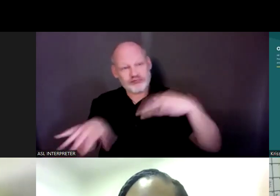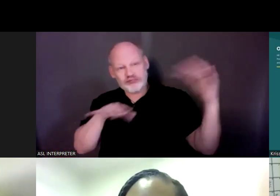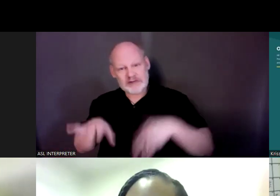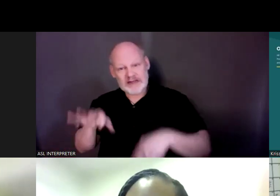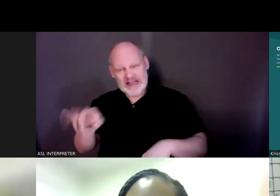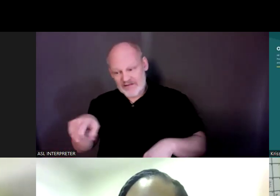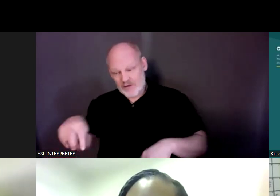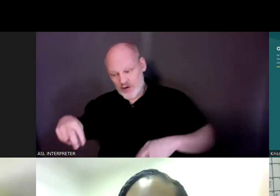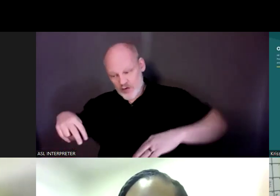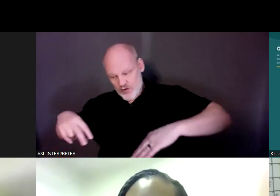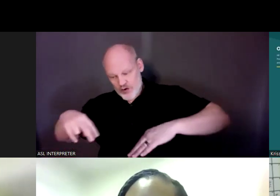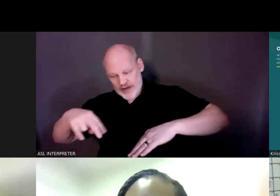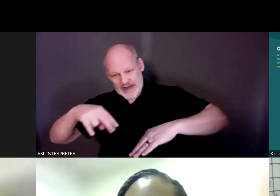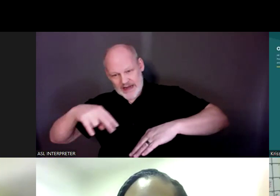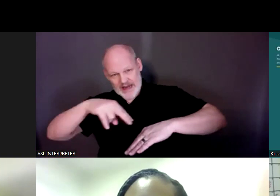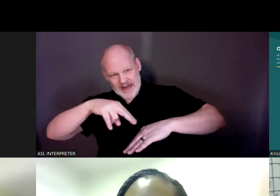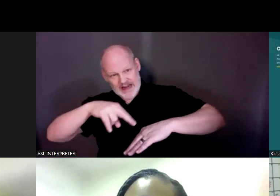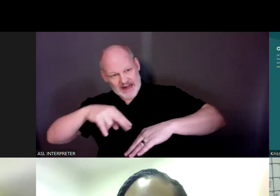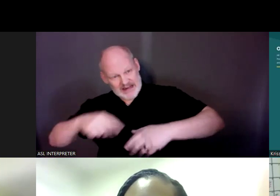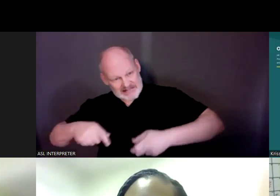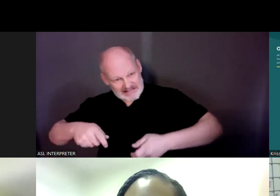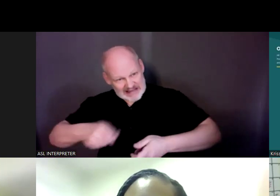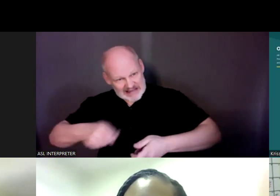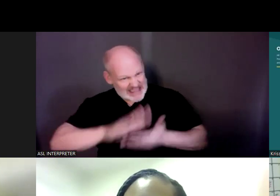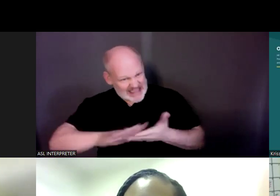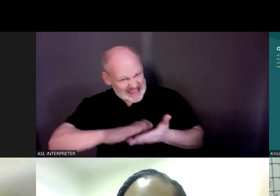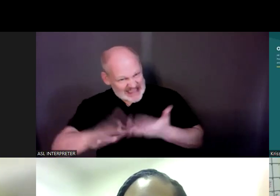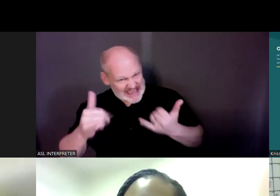your River but you got to go up river which is that tier one to clean up the problem to